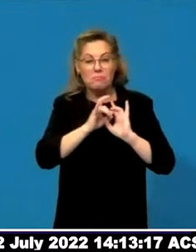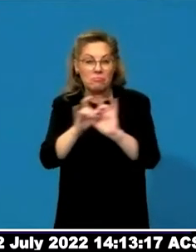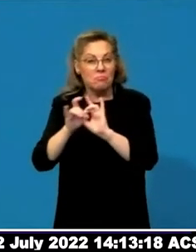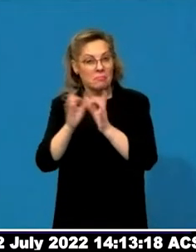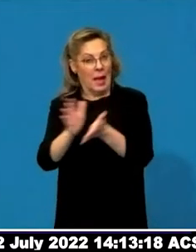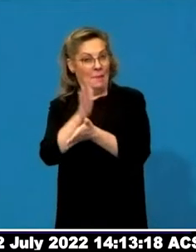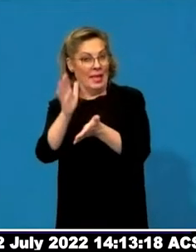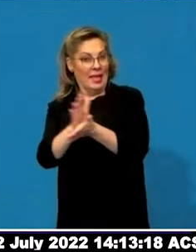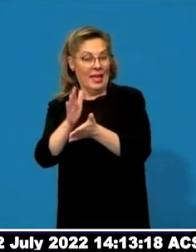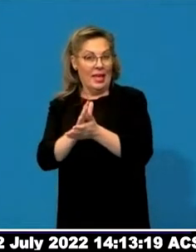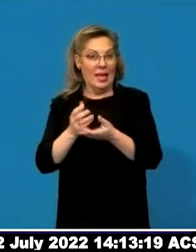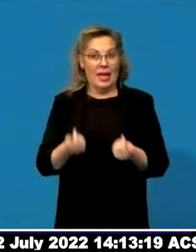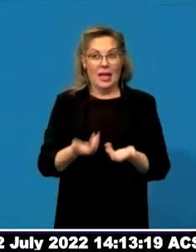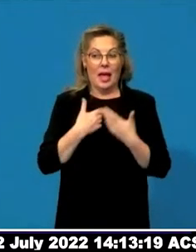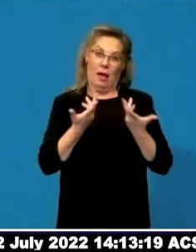Happy organisation.